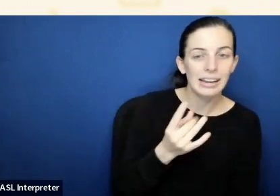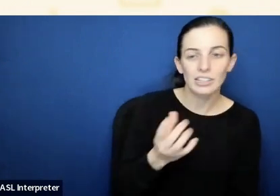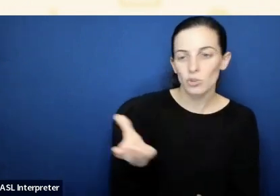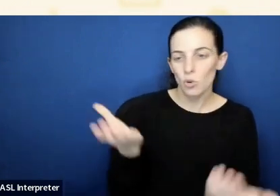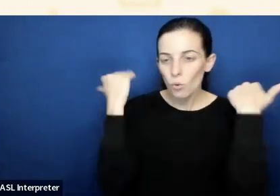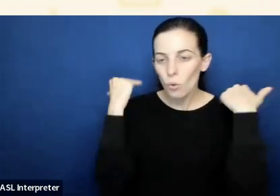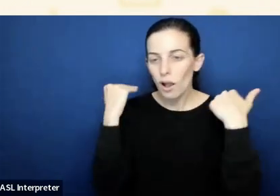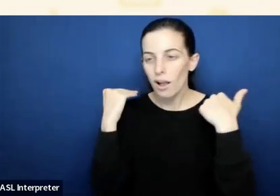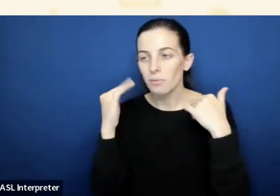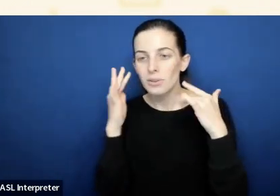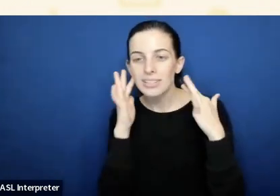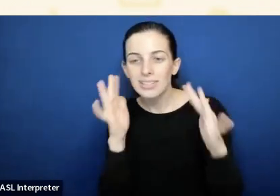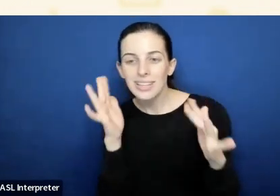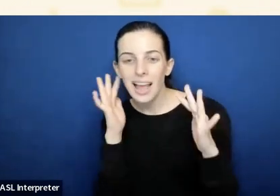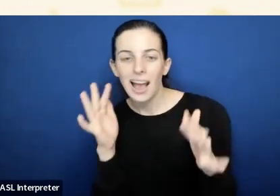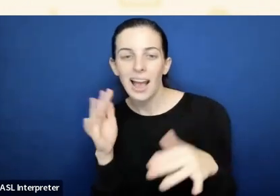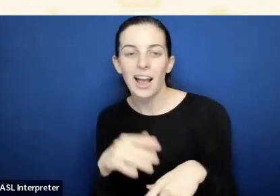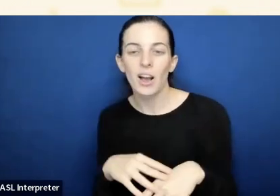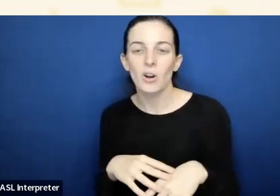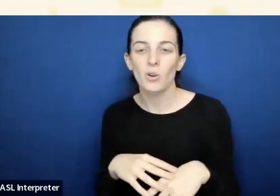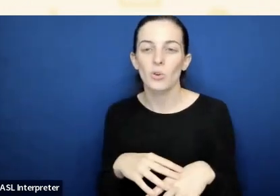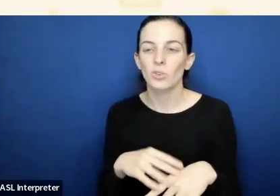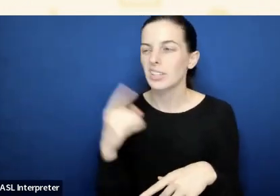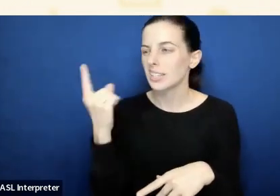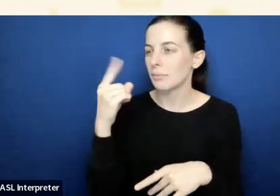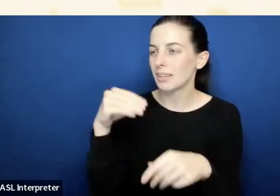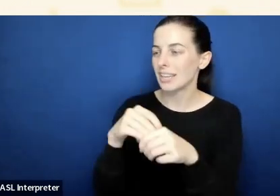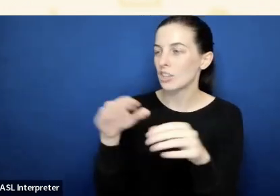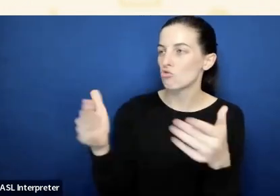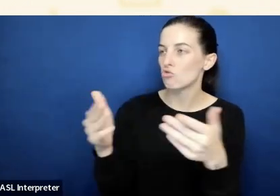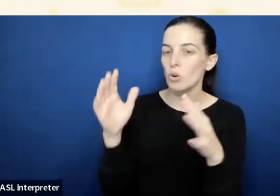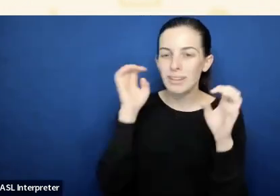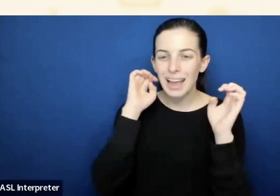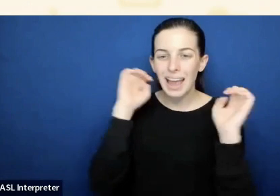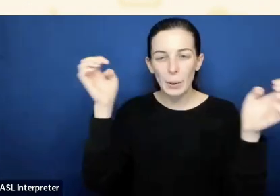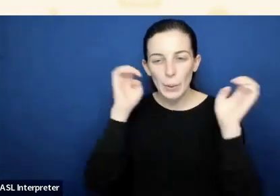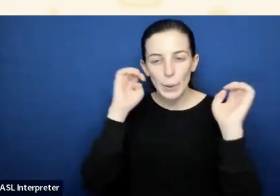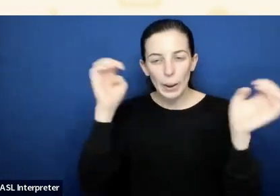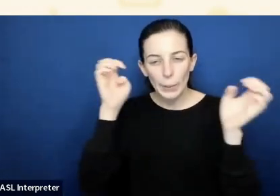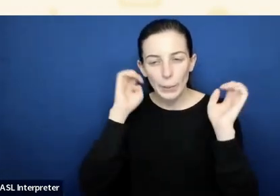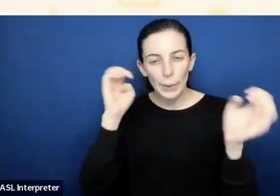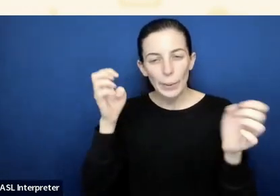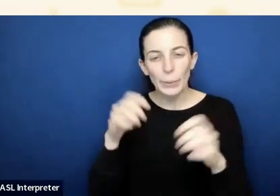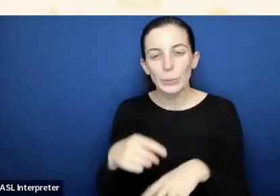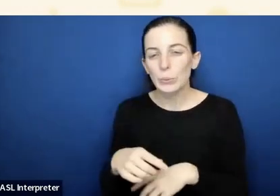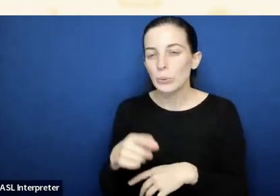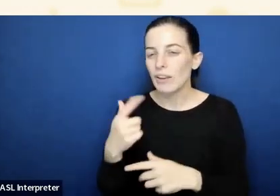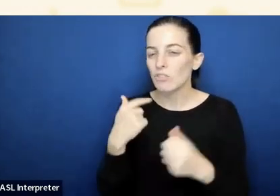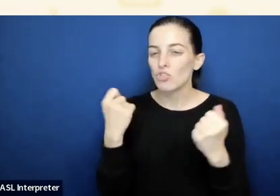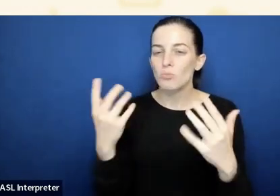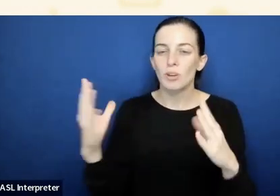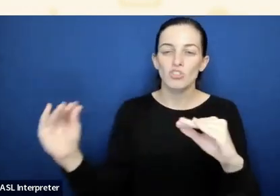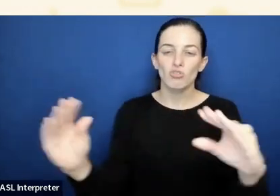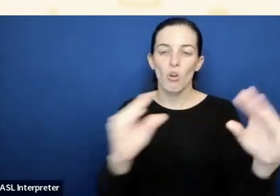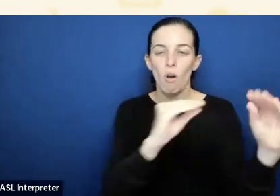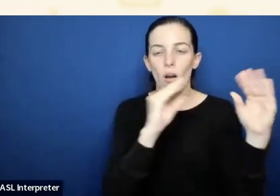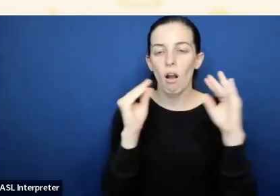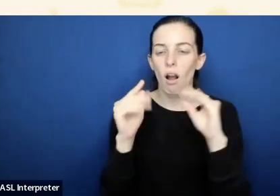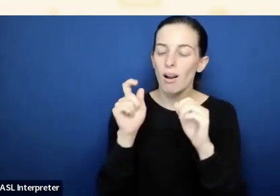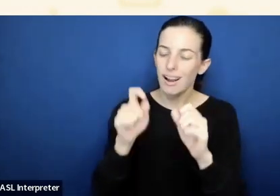If a sound is echoing in the room, or there is too much chatter around you, and you need to focus on what the person